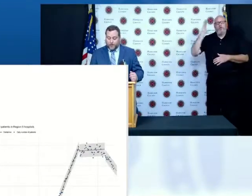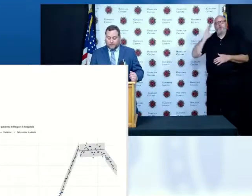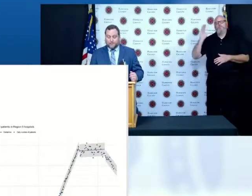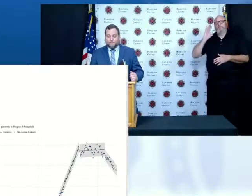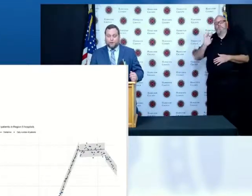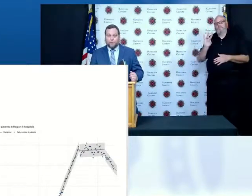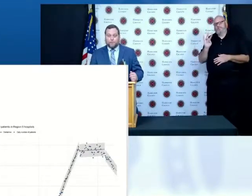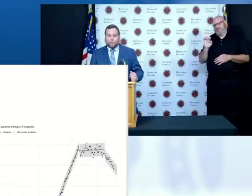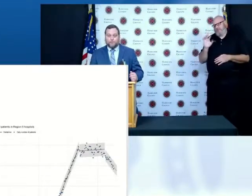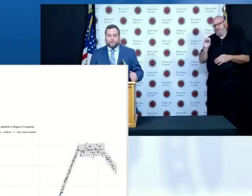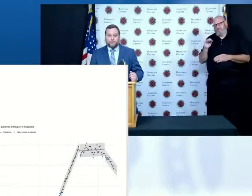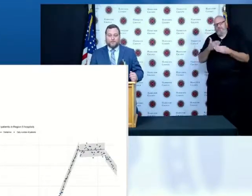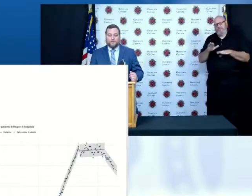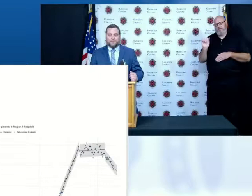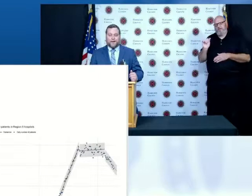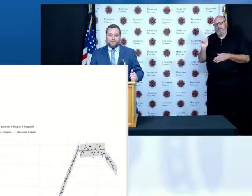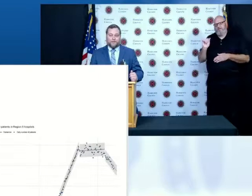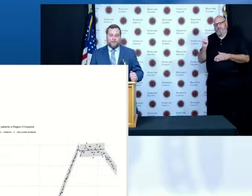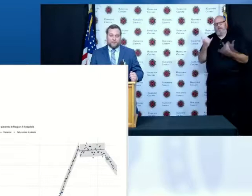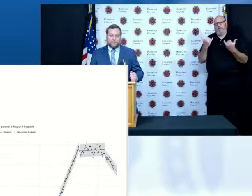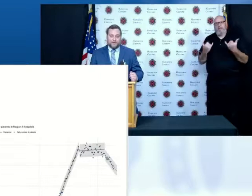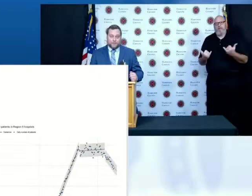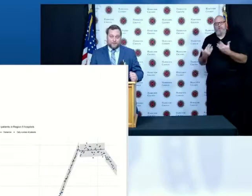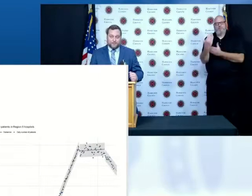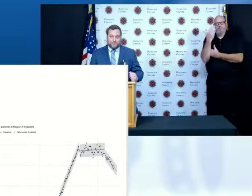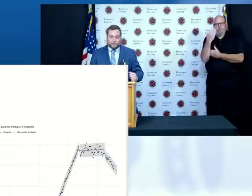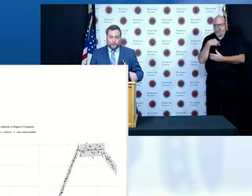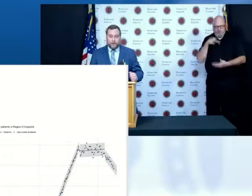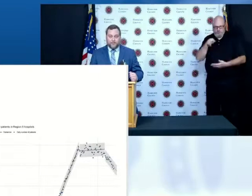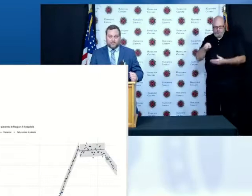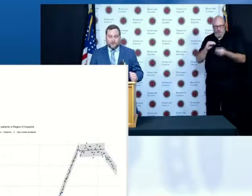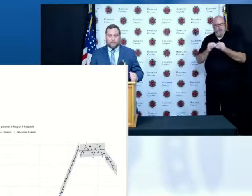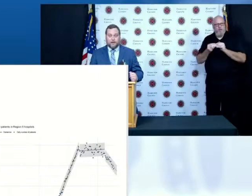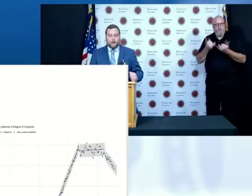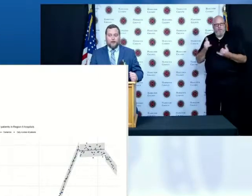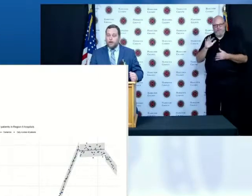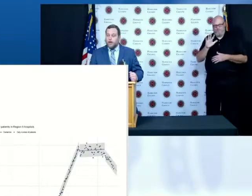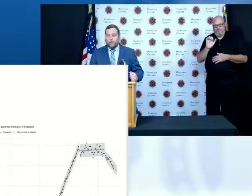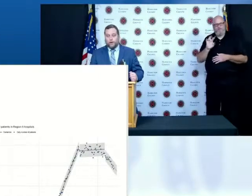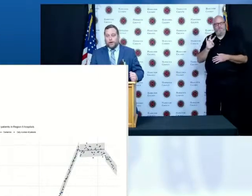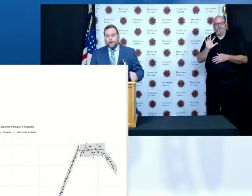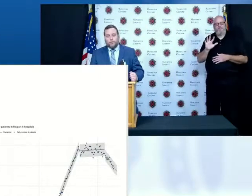this number I'm reporting this morning is 570 patients so a nice decline we are not yet where